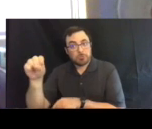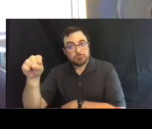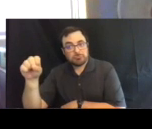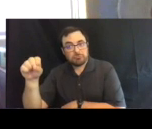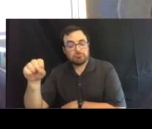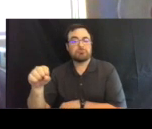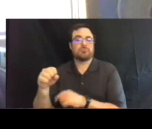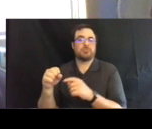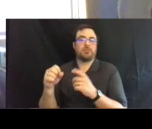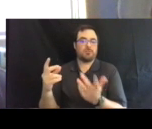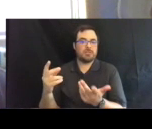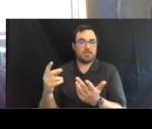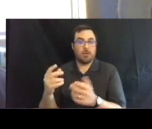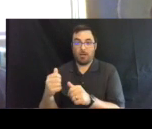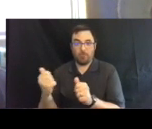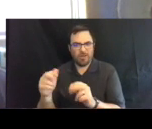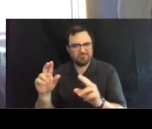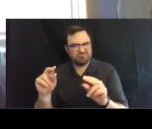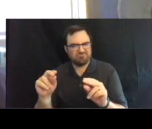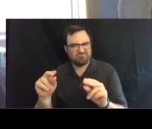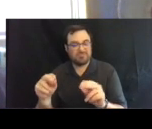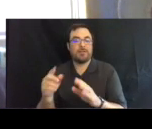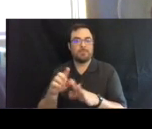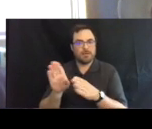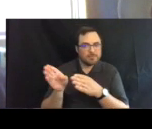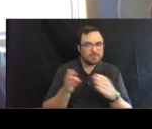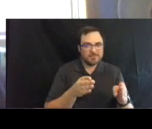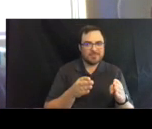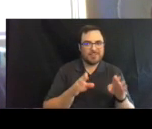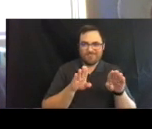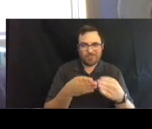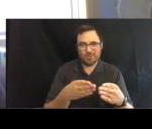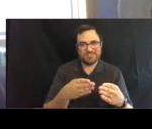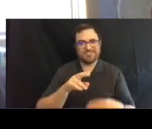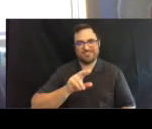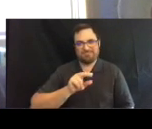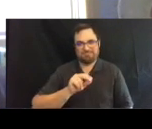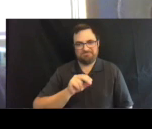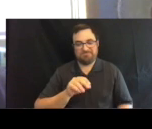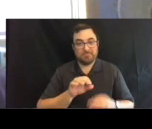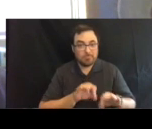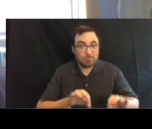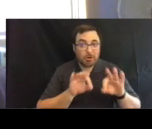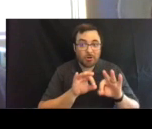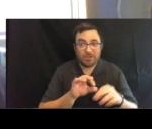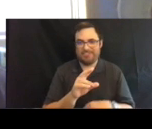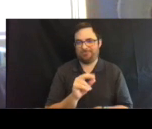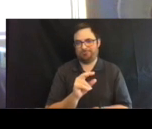it's not that we avoid using words with that sound, but we don't really want to be have that at the focus of our practice